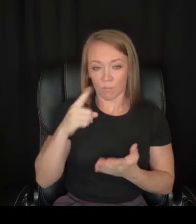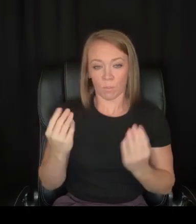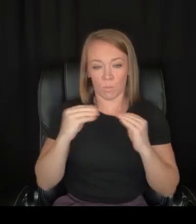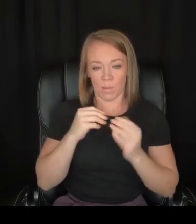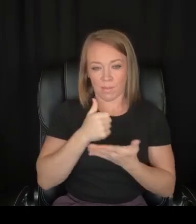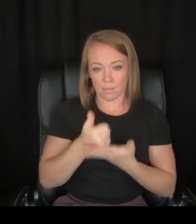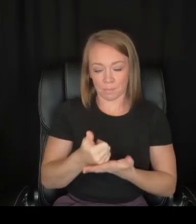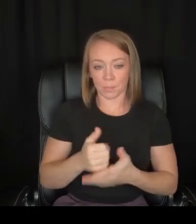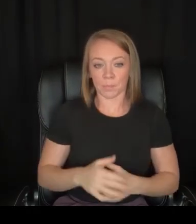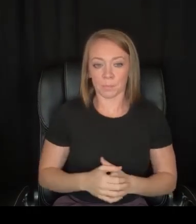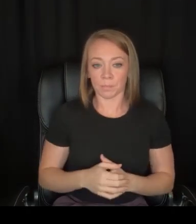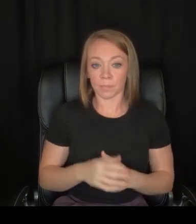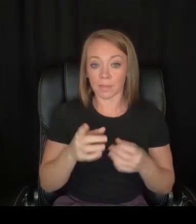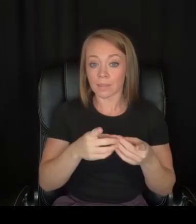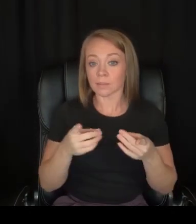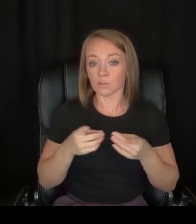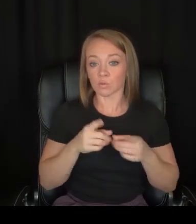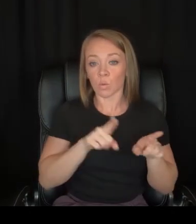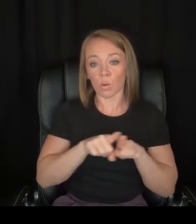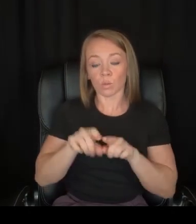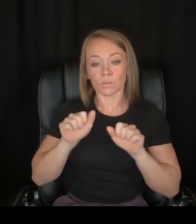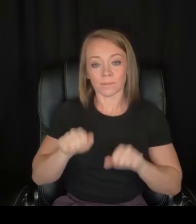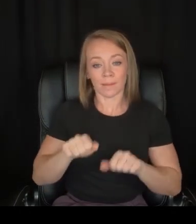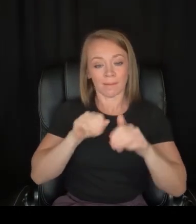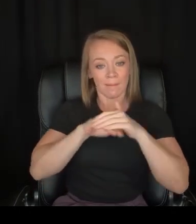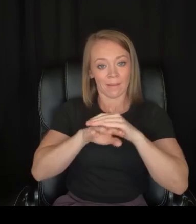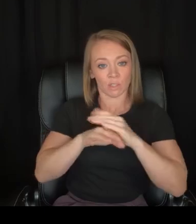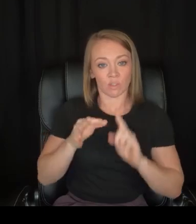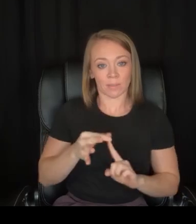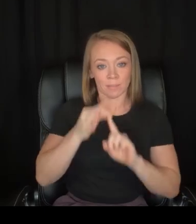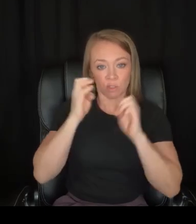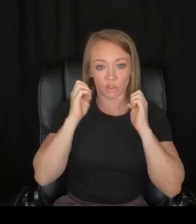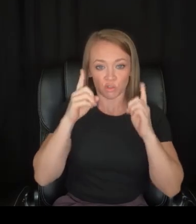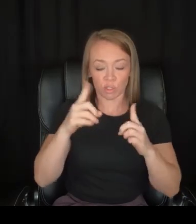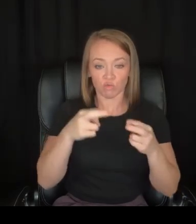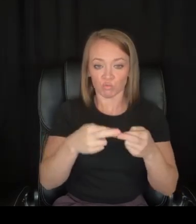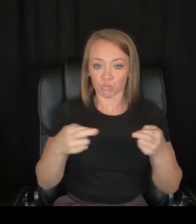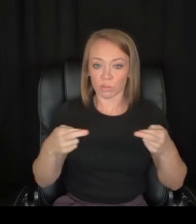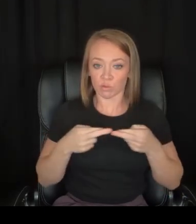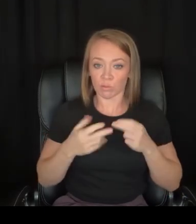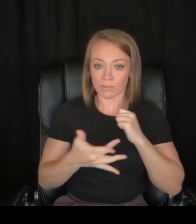Districts also have access to the Special Education Regional Technical Assistance